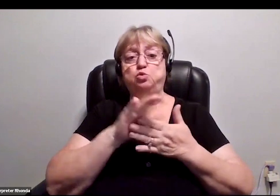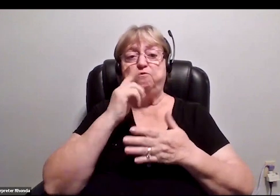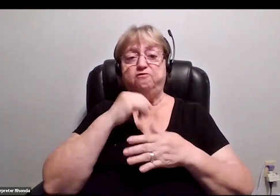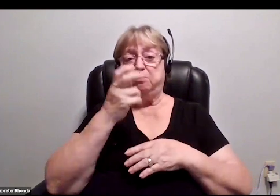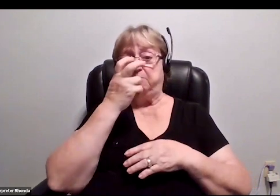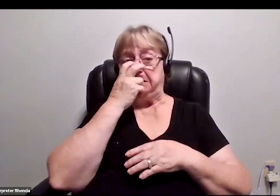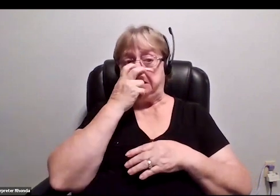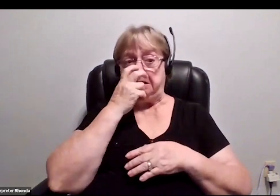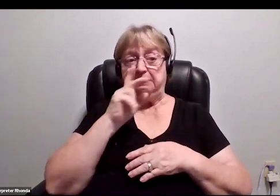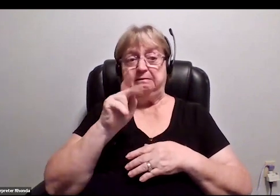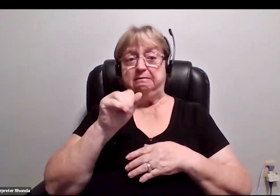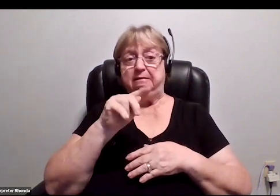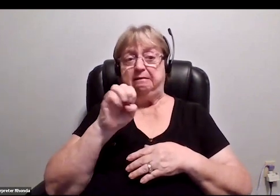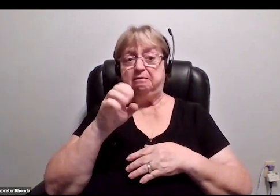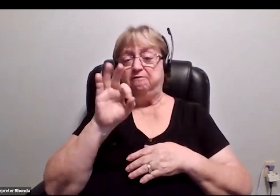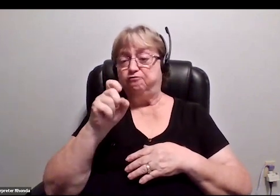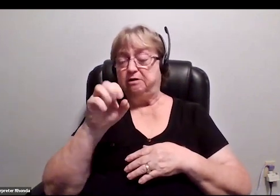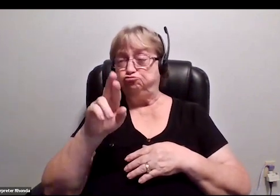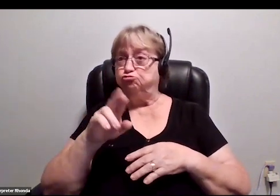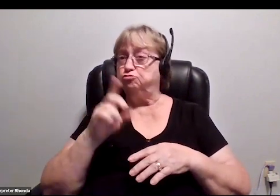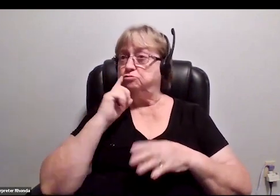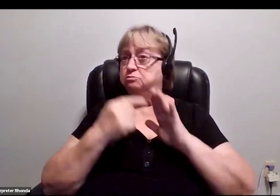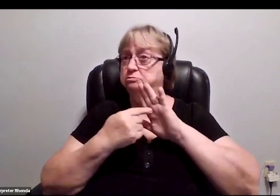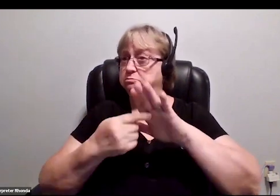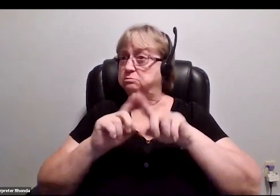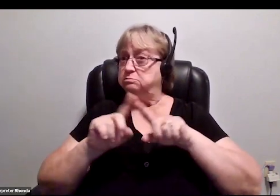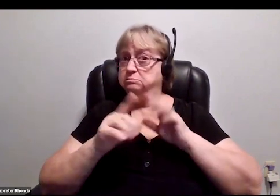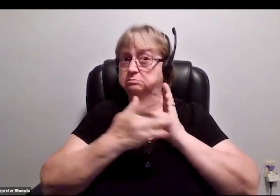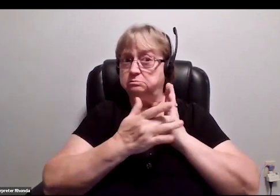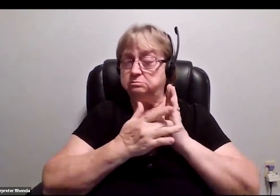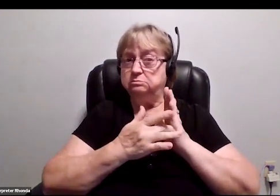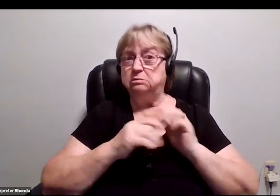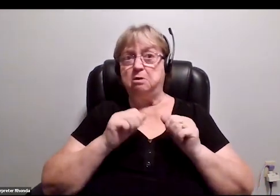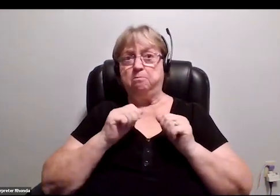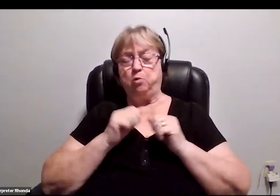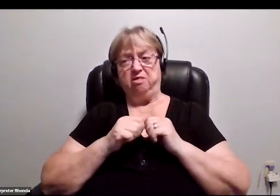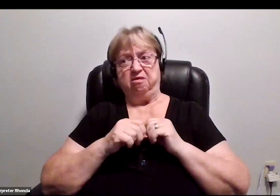some accessible techniques. With these videos though, none of them were showcasing